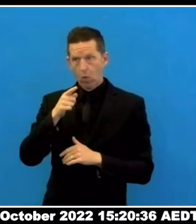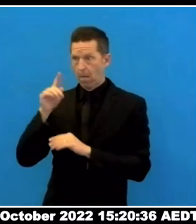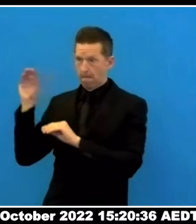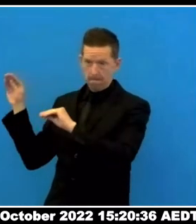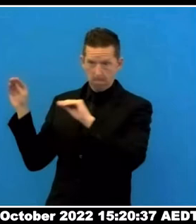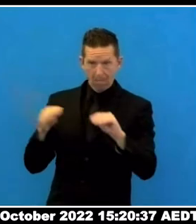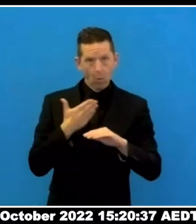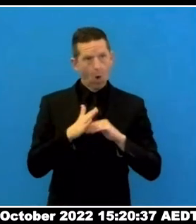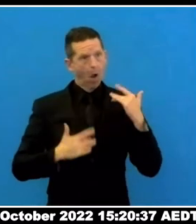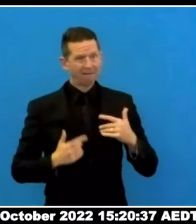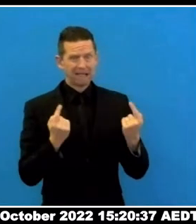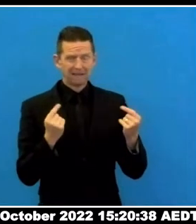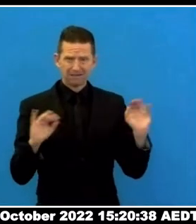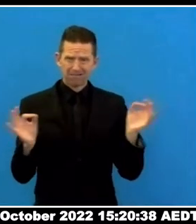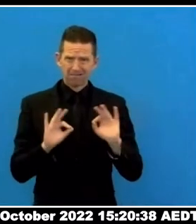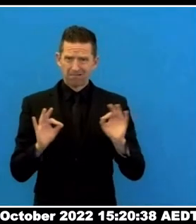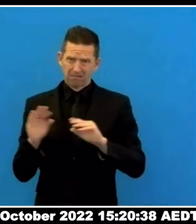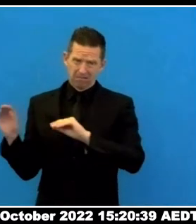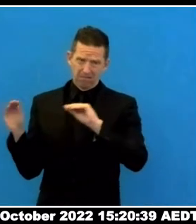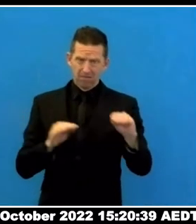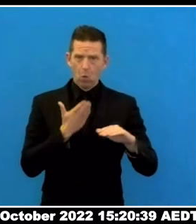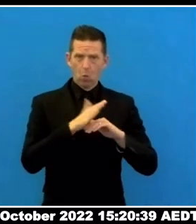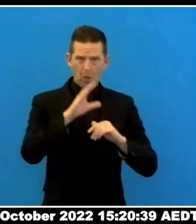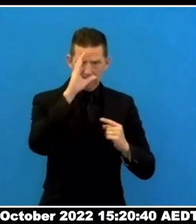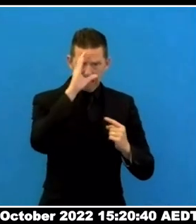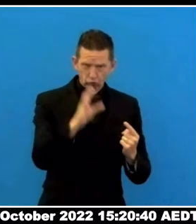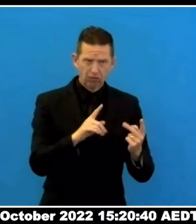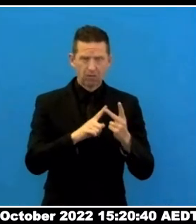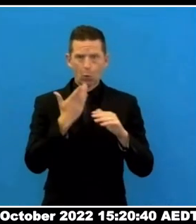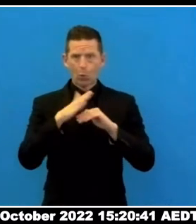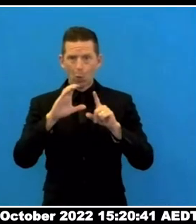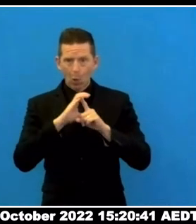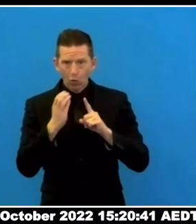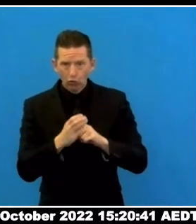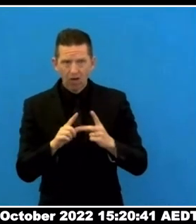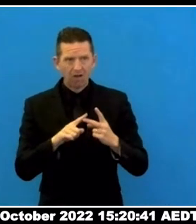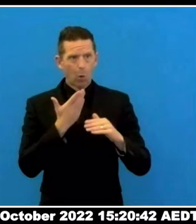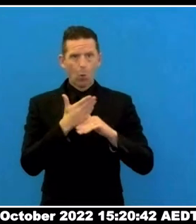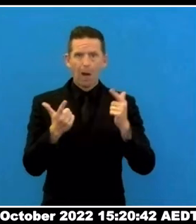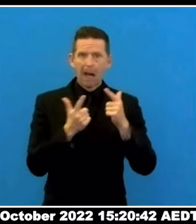Starting a new life with a new culture, a new language is not the things is easy.